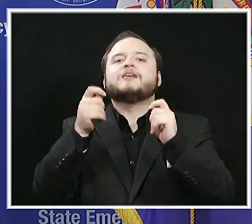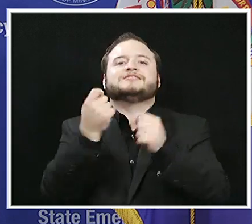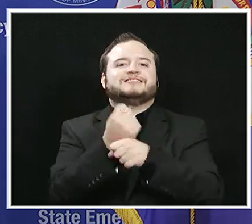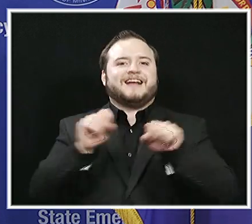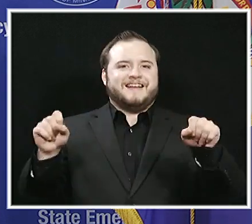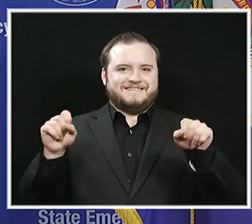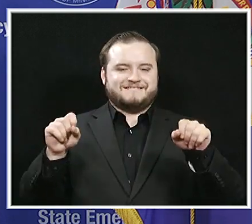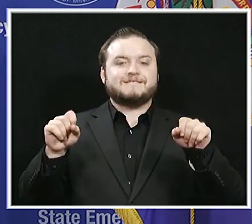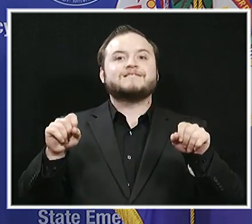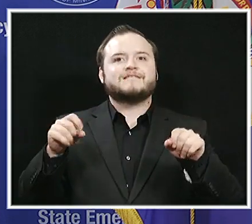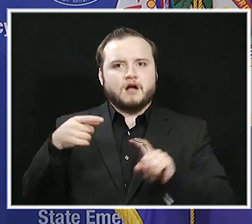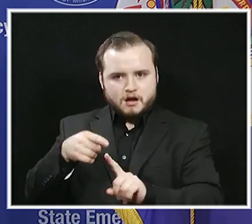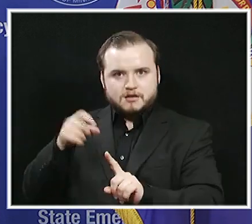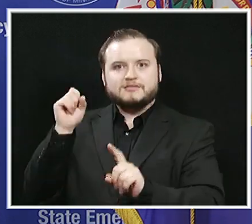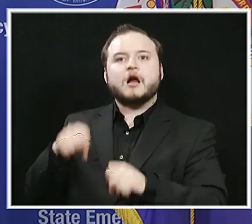to figure out new ways to do this, I heard Commissioner